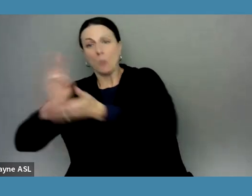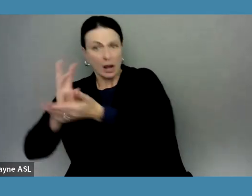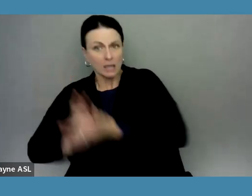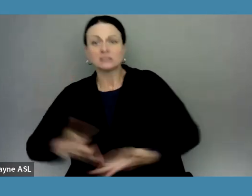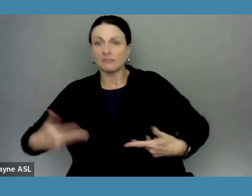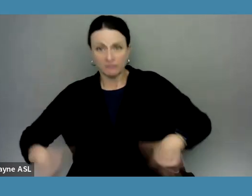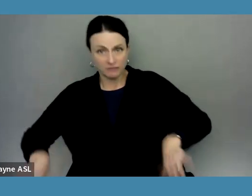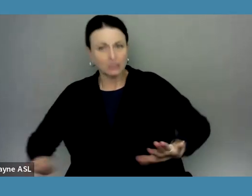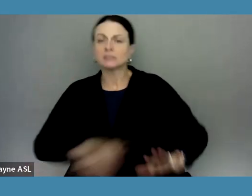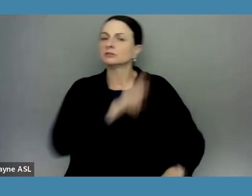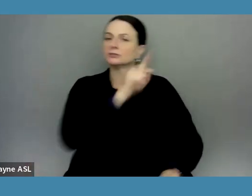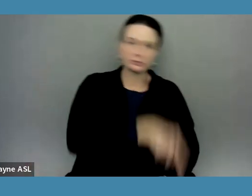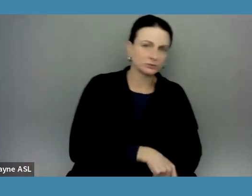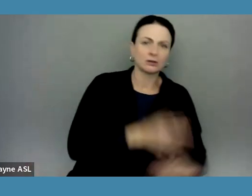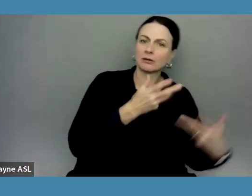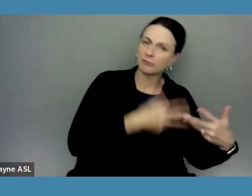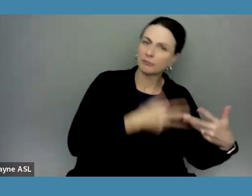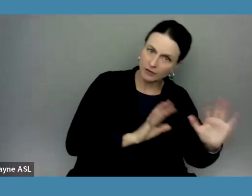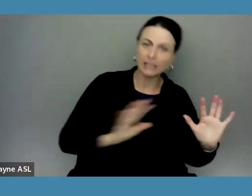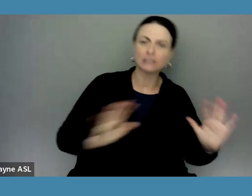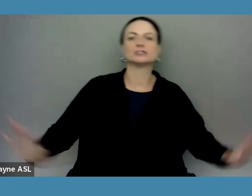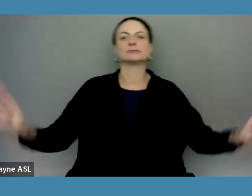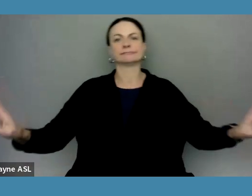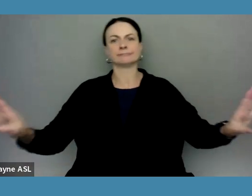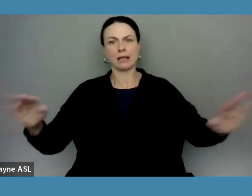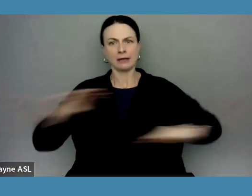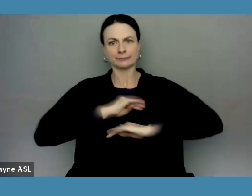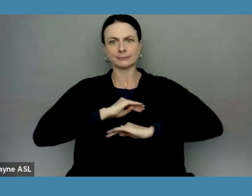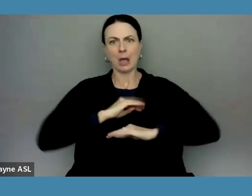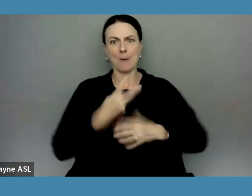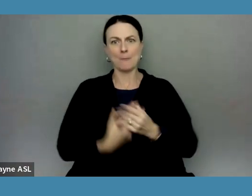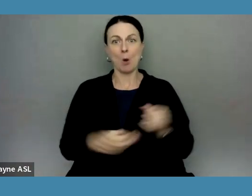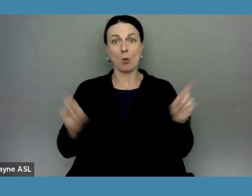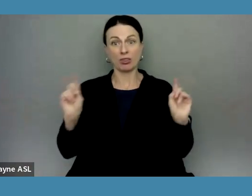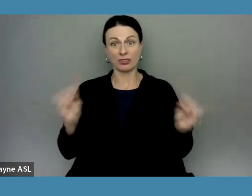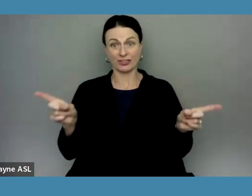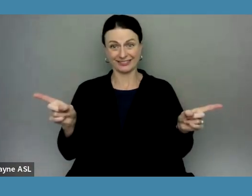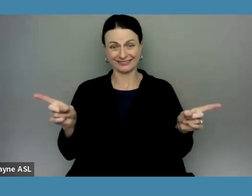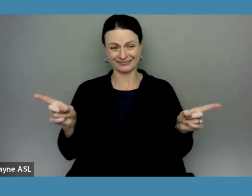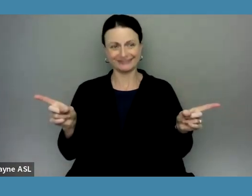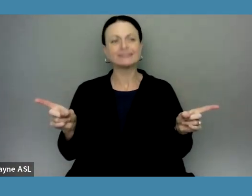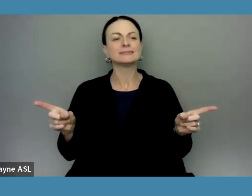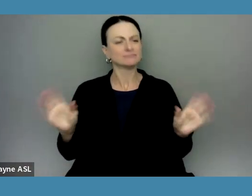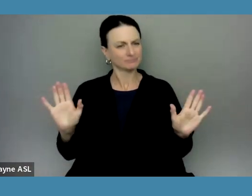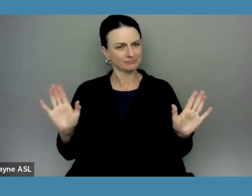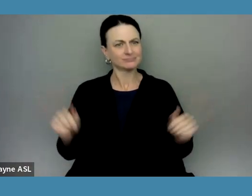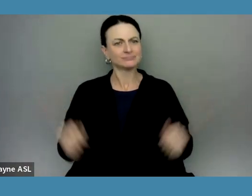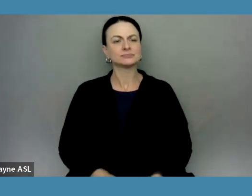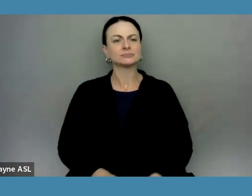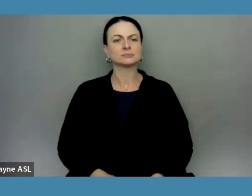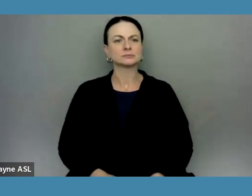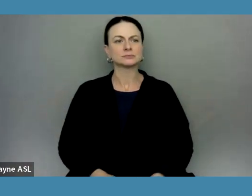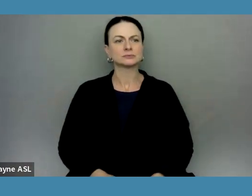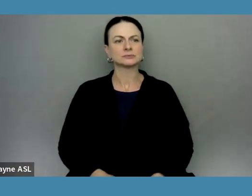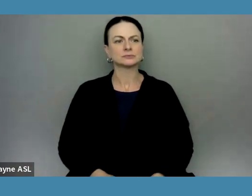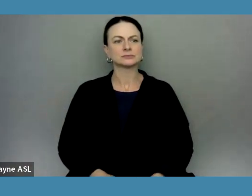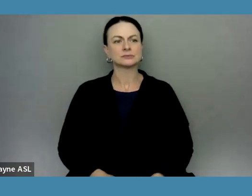both called their witnesses and cross-examined, and the hearing officer has had a chance